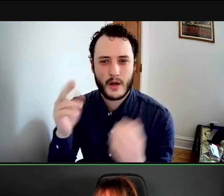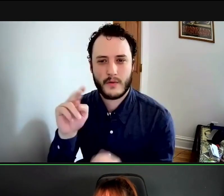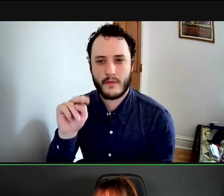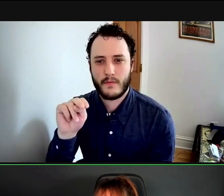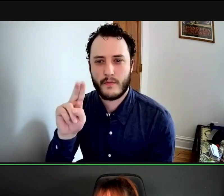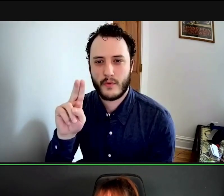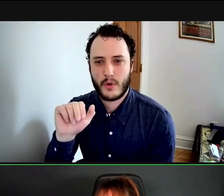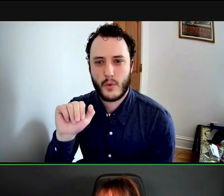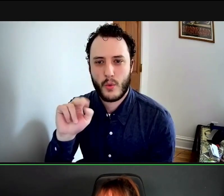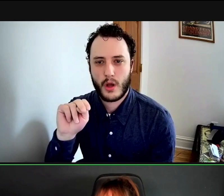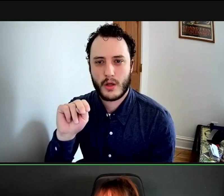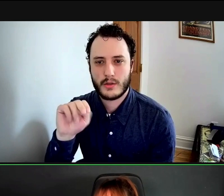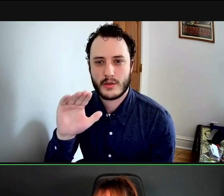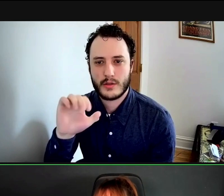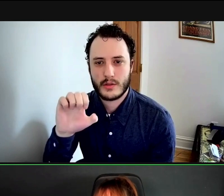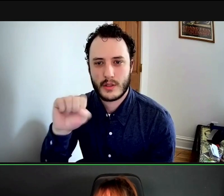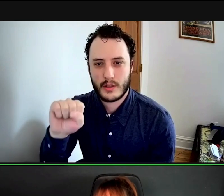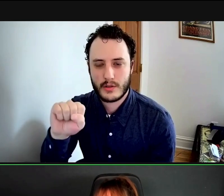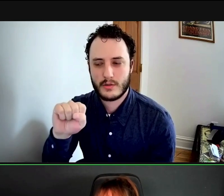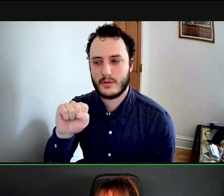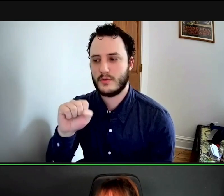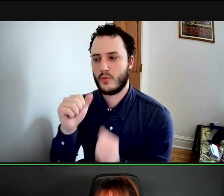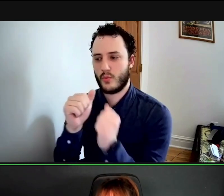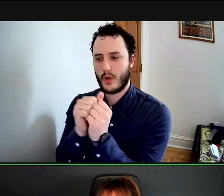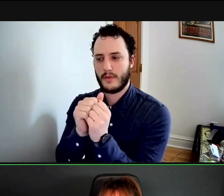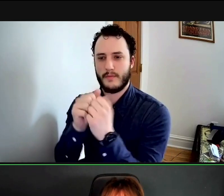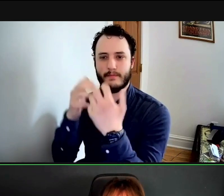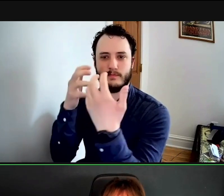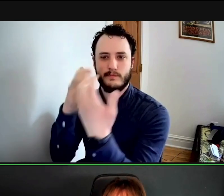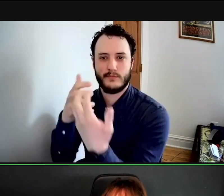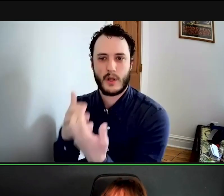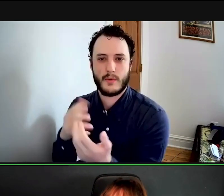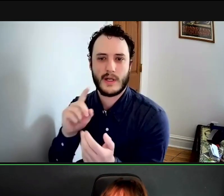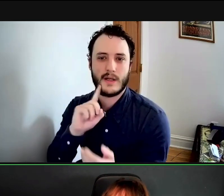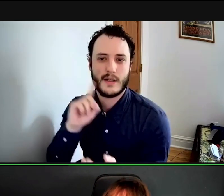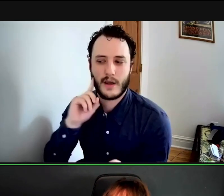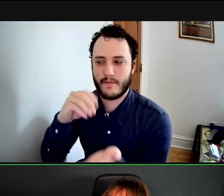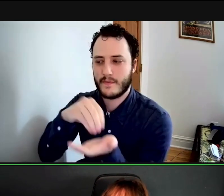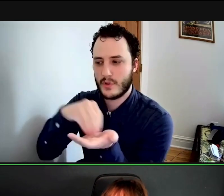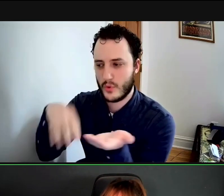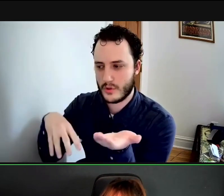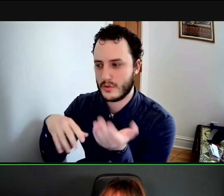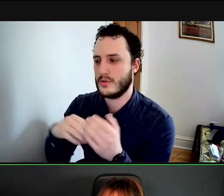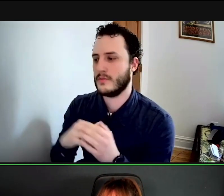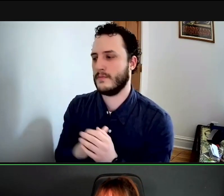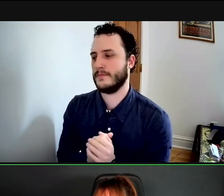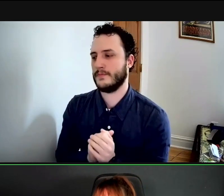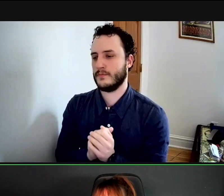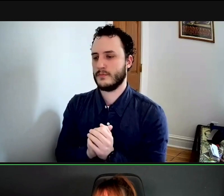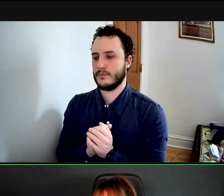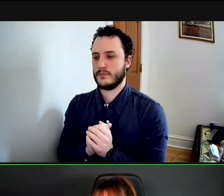should be happening among staff and students. There are a lot of nuances to consider